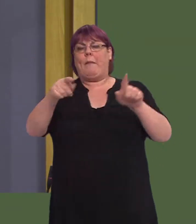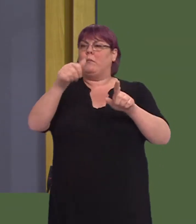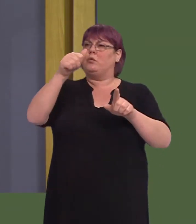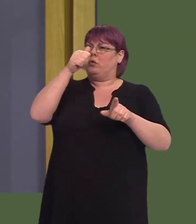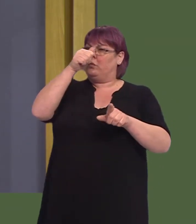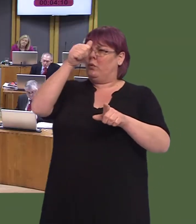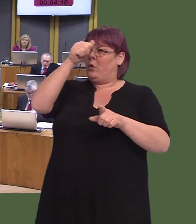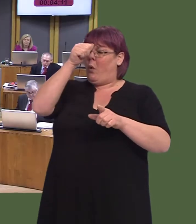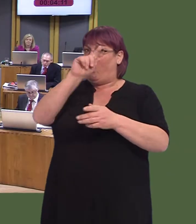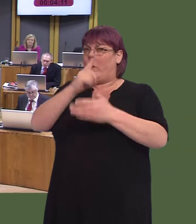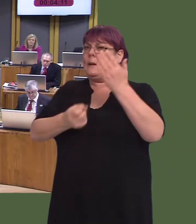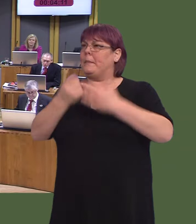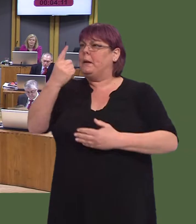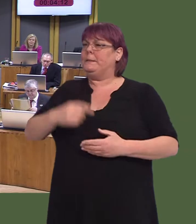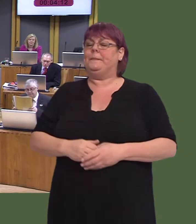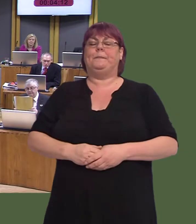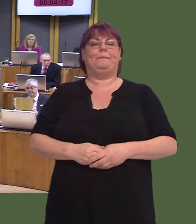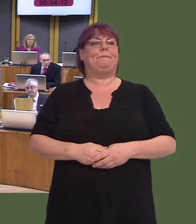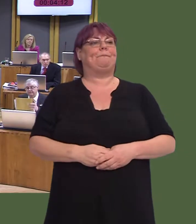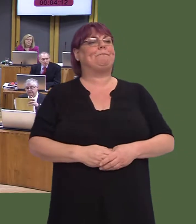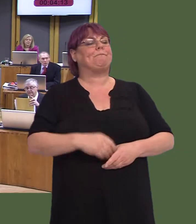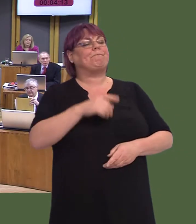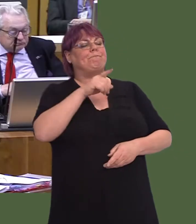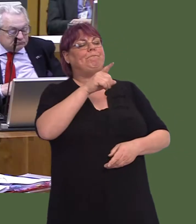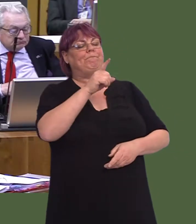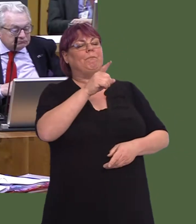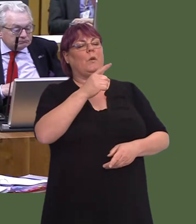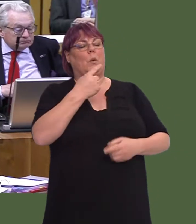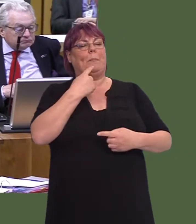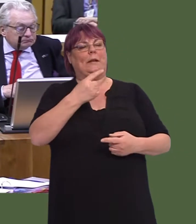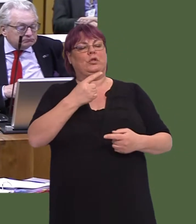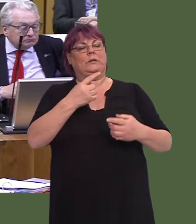Carwyn Jones AM: The Member raises a very distressing case, which I'm also familiar with.